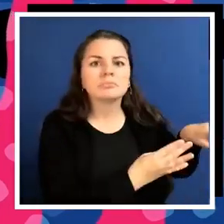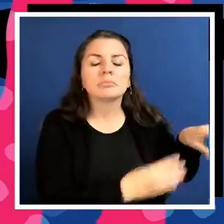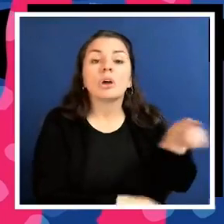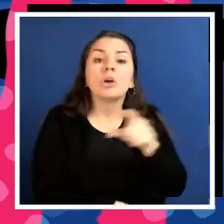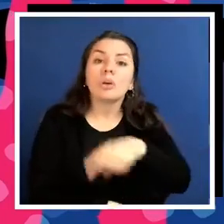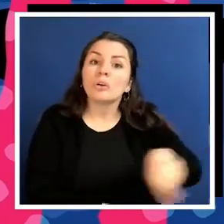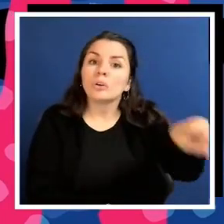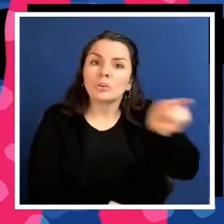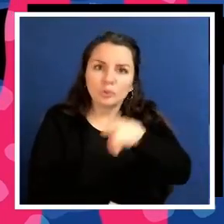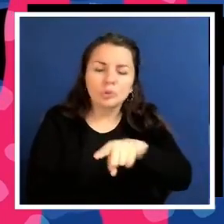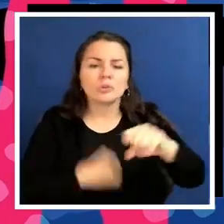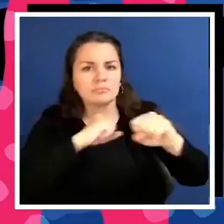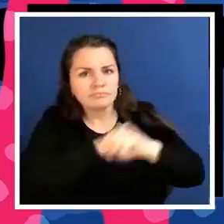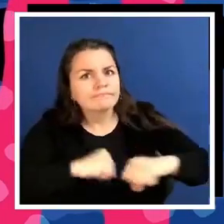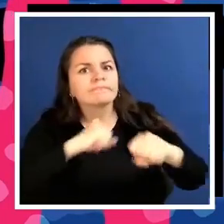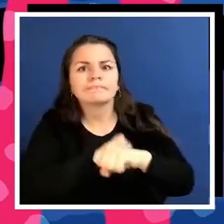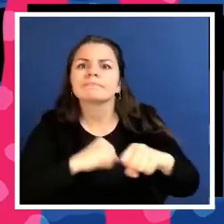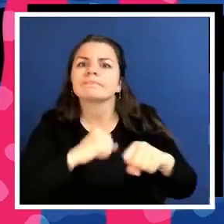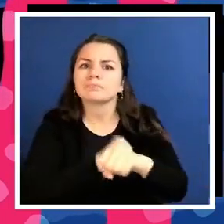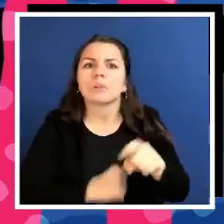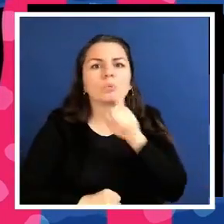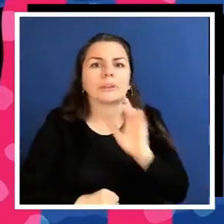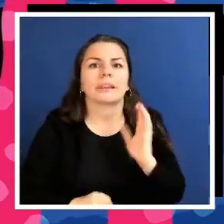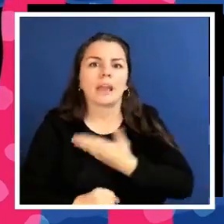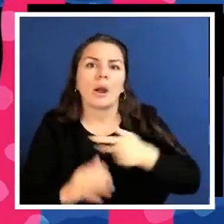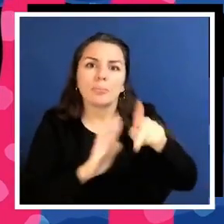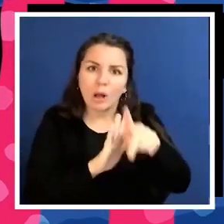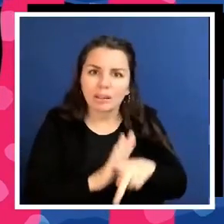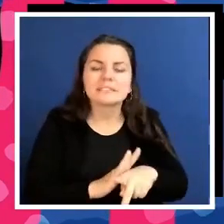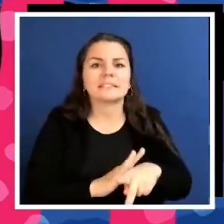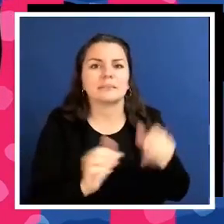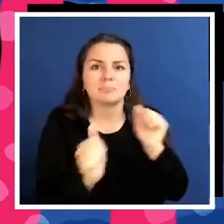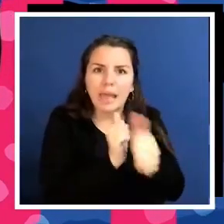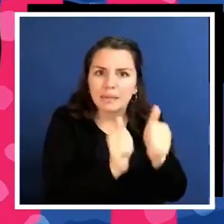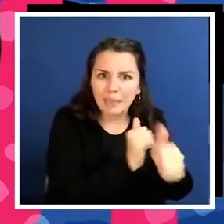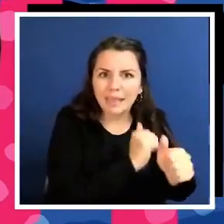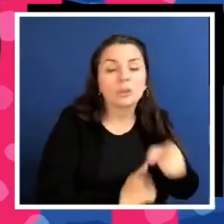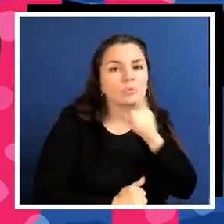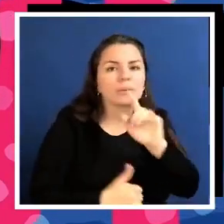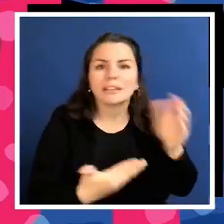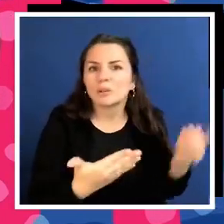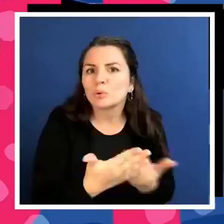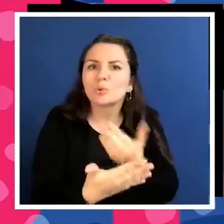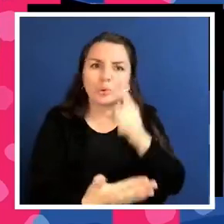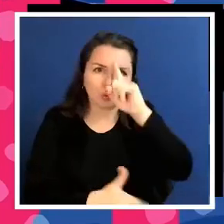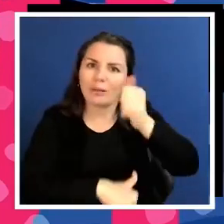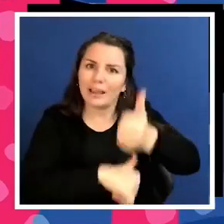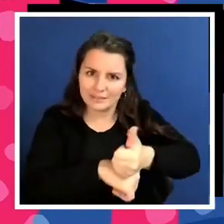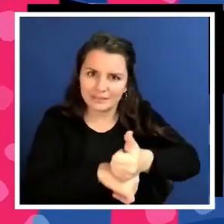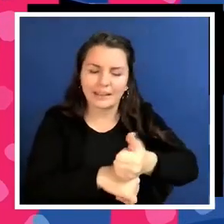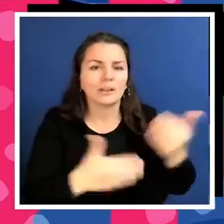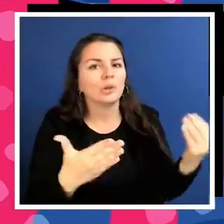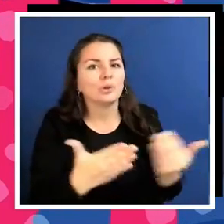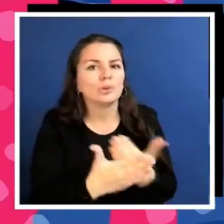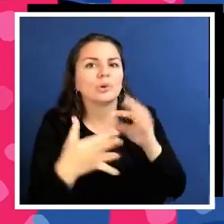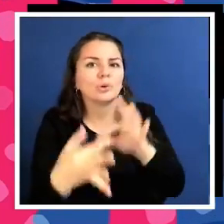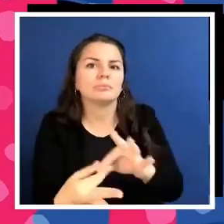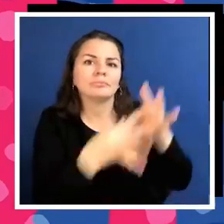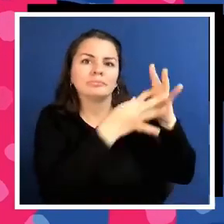D D OF THAT CYNICAL, NEOLIBERAL DEMOCRATIC PARTY. THANKS TO THE PROGRESSIVE